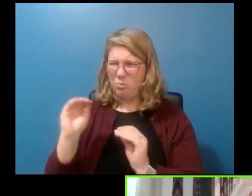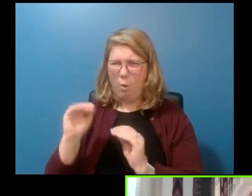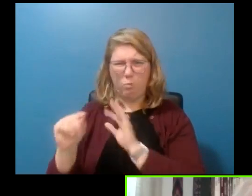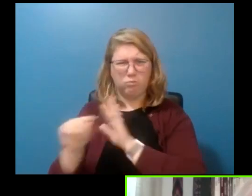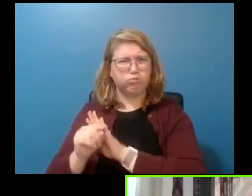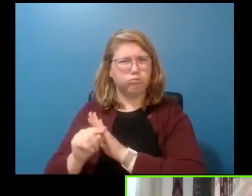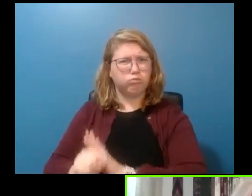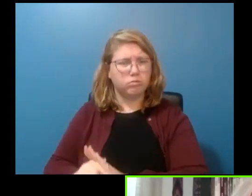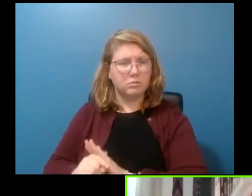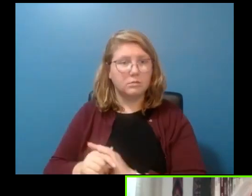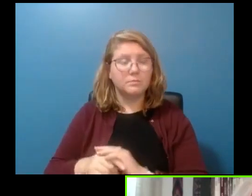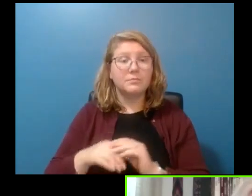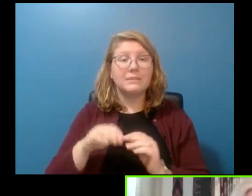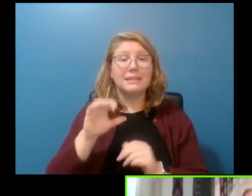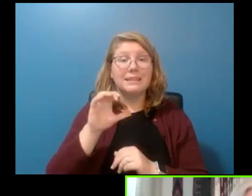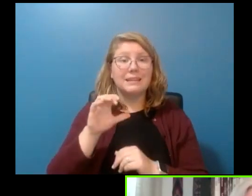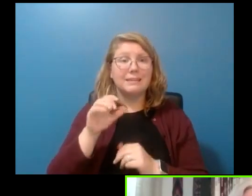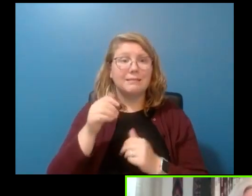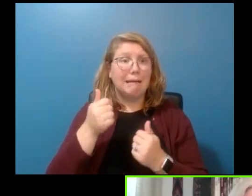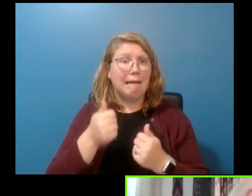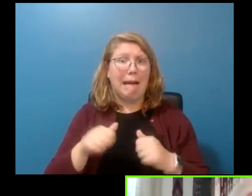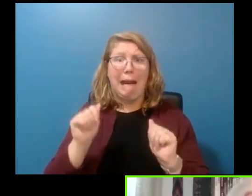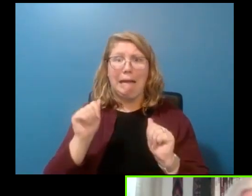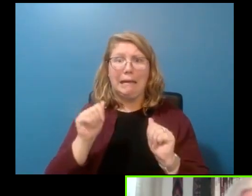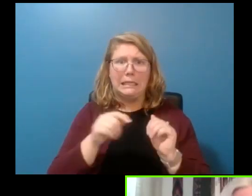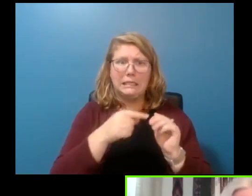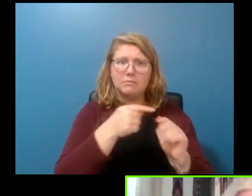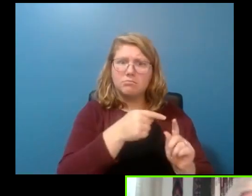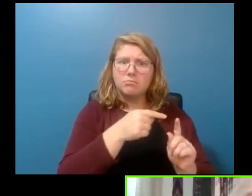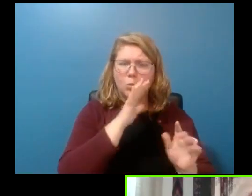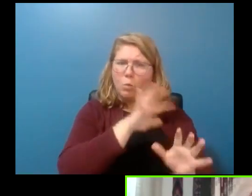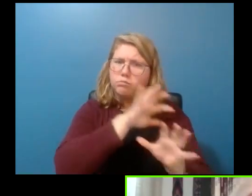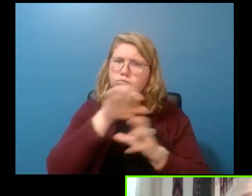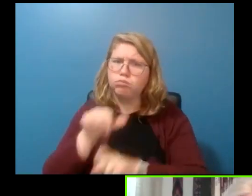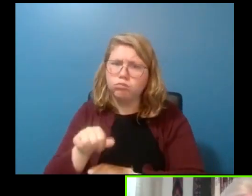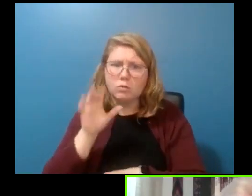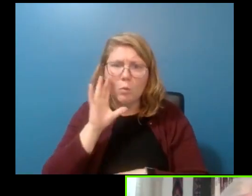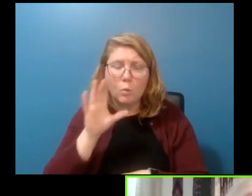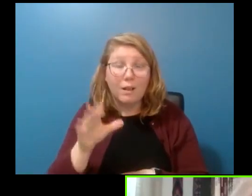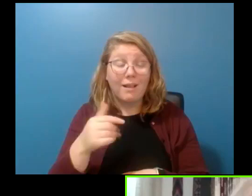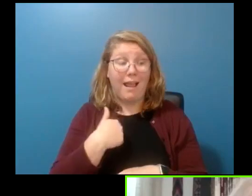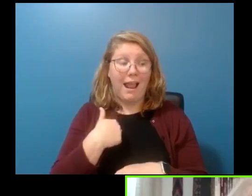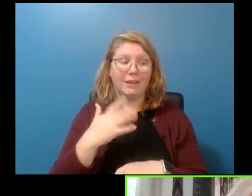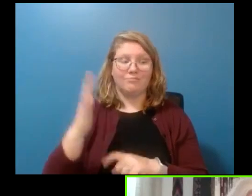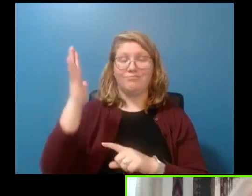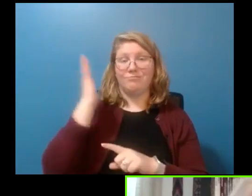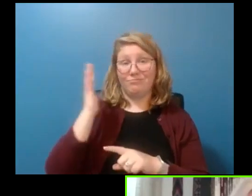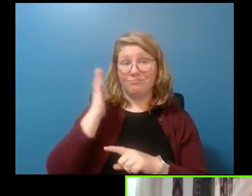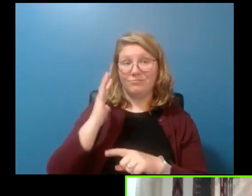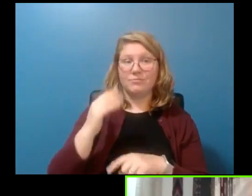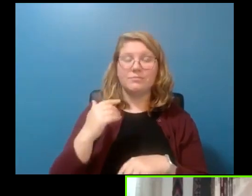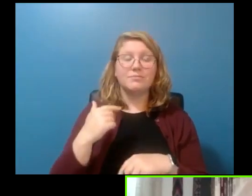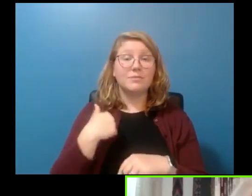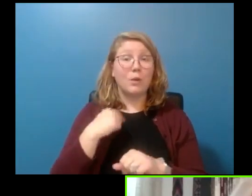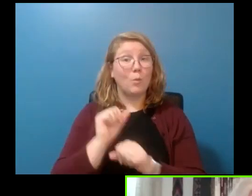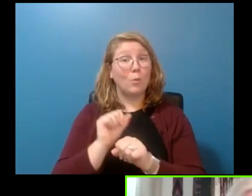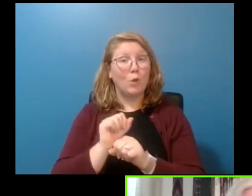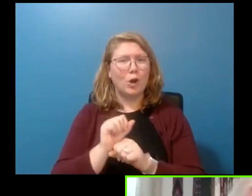movement, right, we moved away from using the R-word. Moved to people-first language, people with disabilities so it doesn't